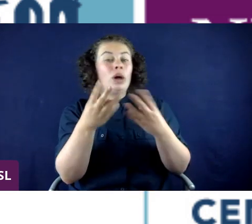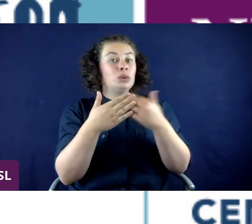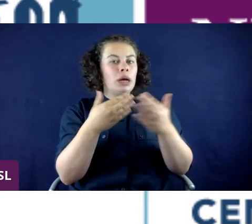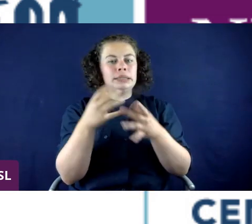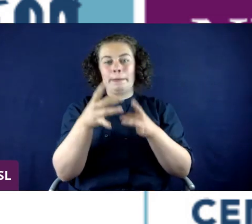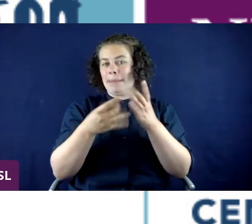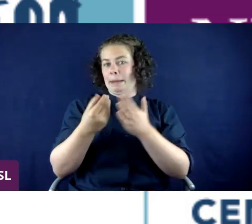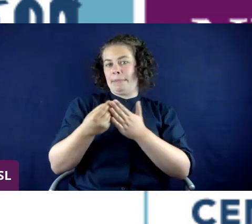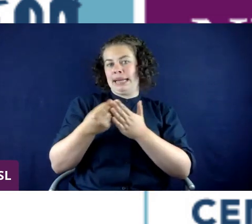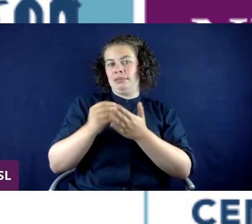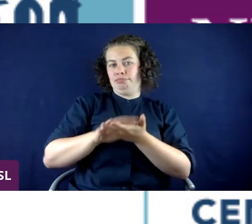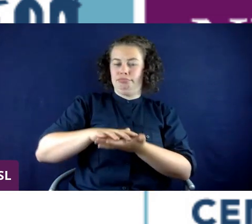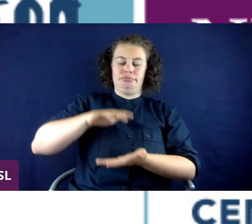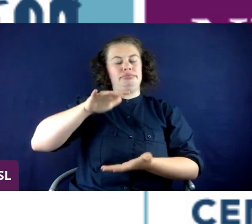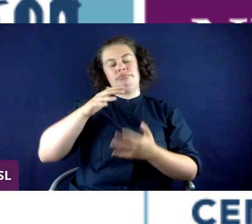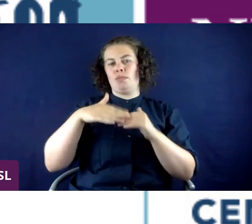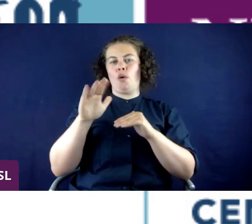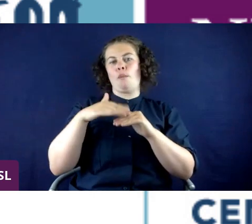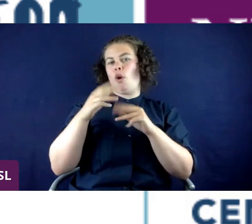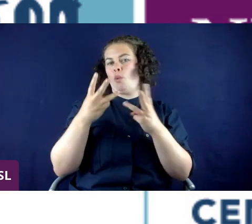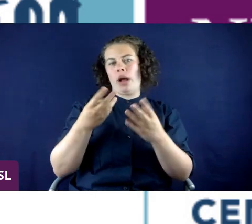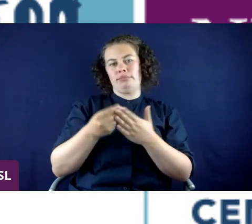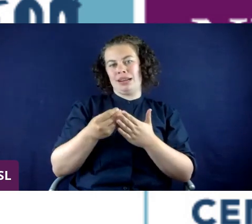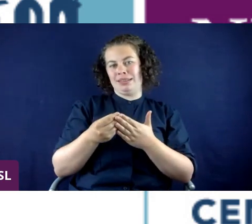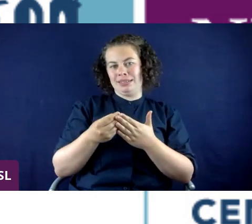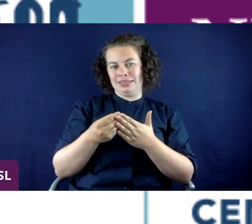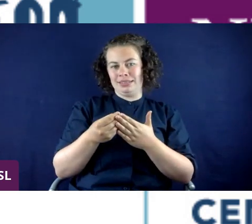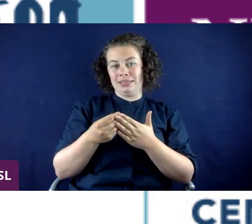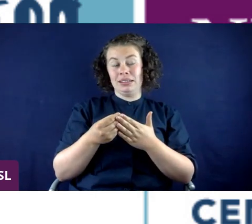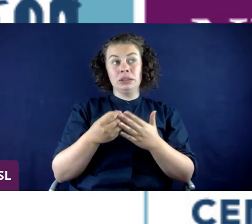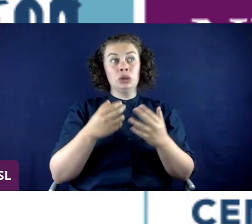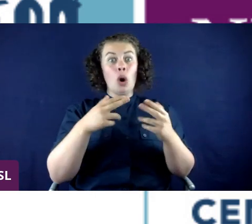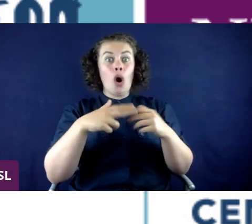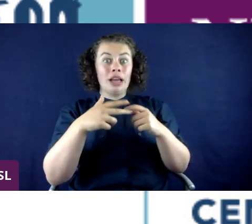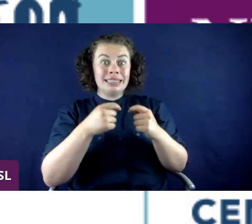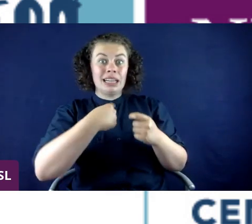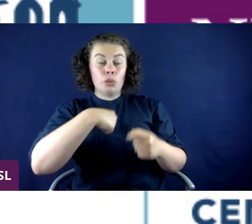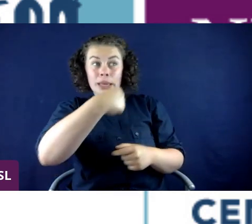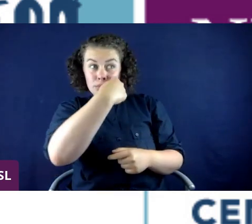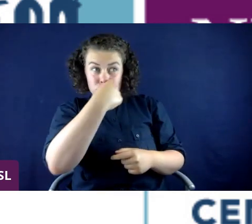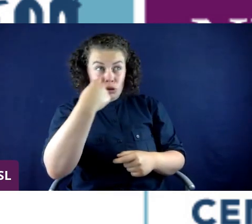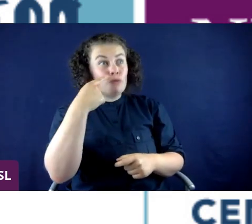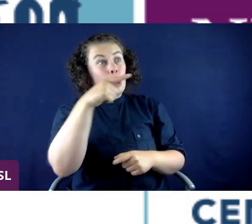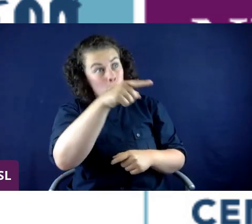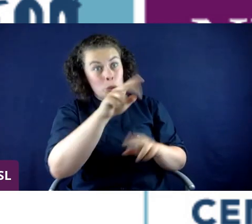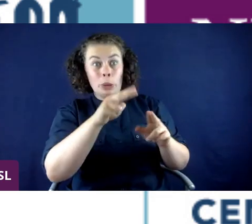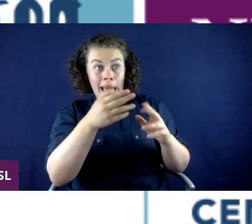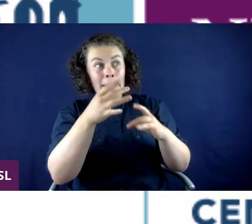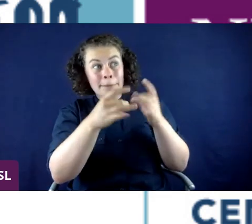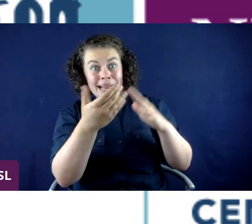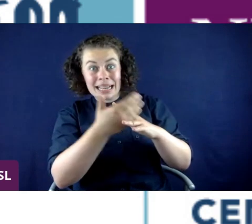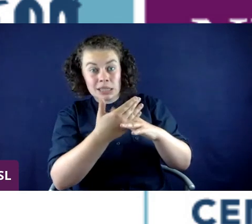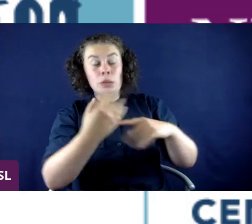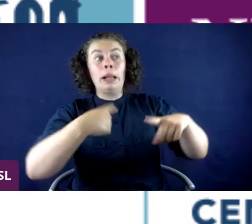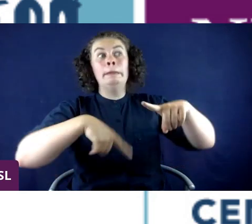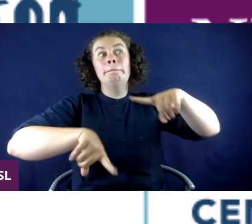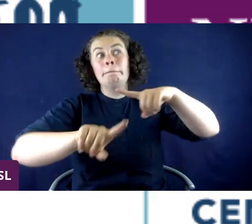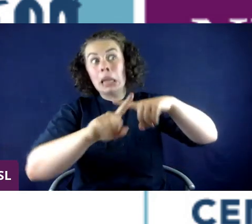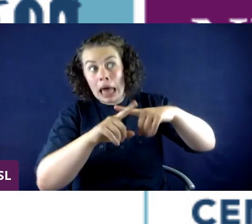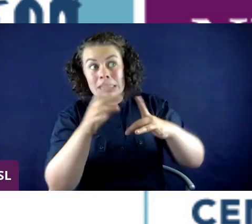Mostly, corporations are interested in making money, and until we can prove to them that they make money with accessible format works,